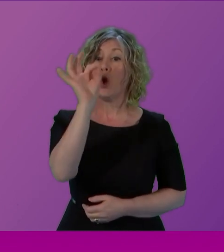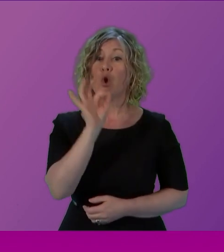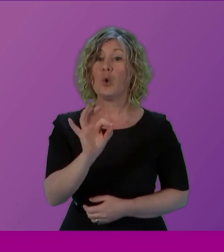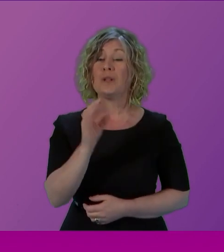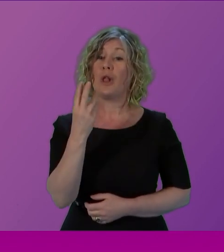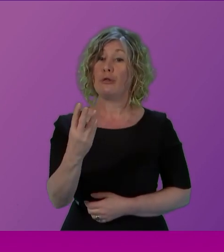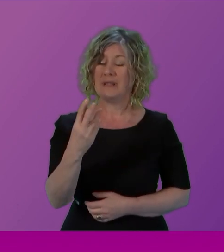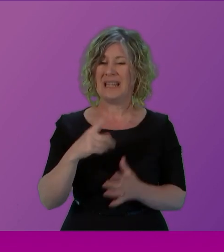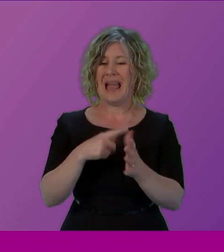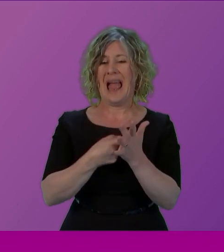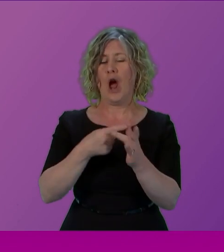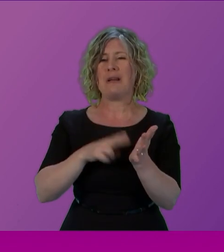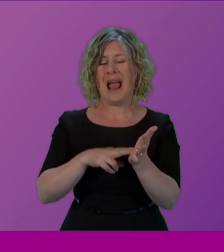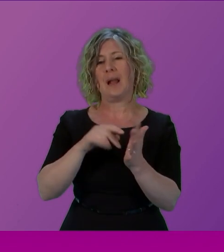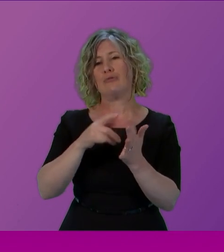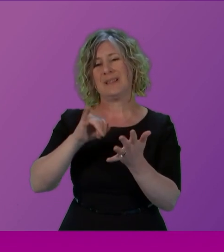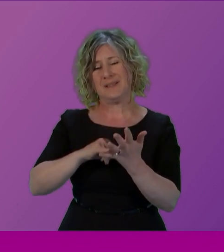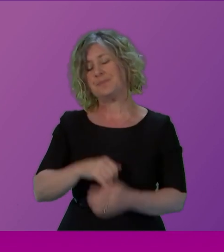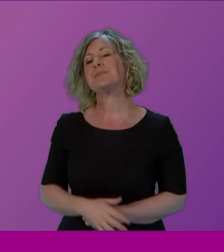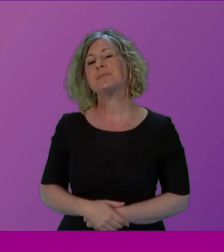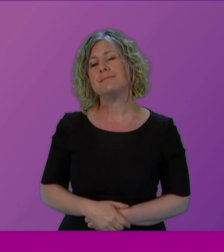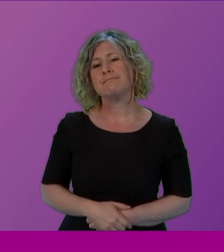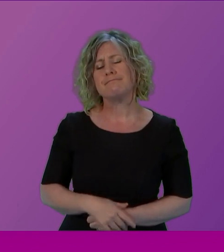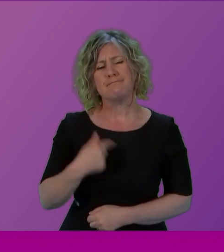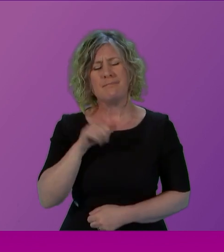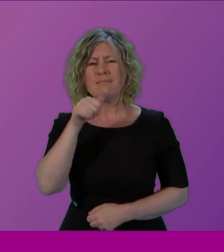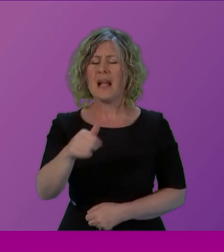To ask the First Minister, ahead of the publication of the next report from the Intergovernmental